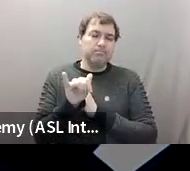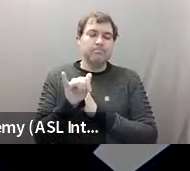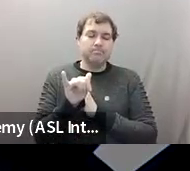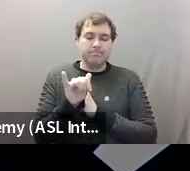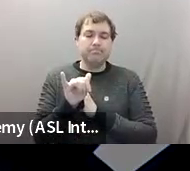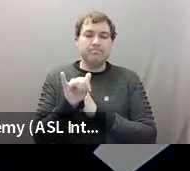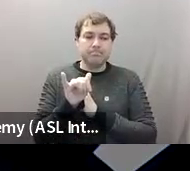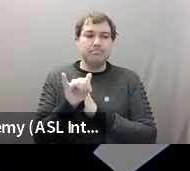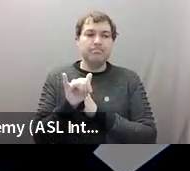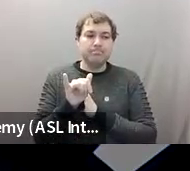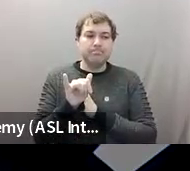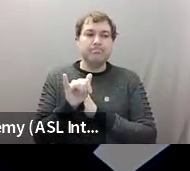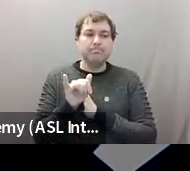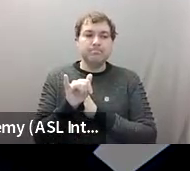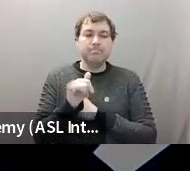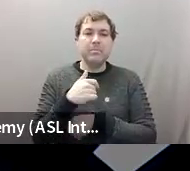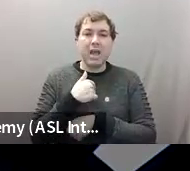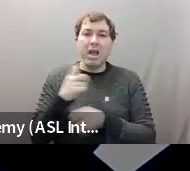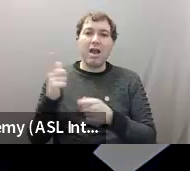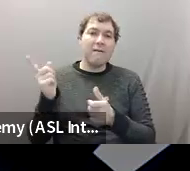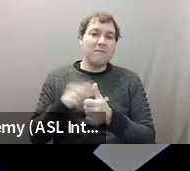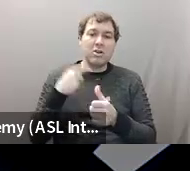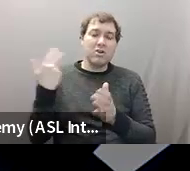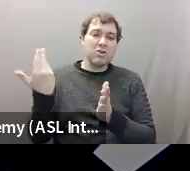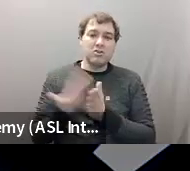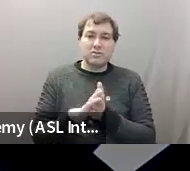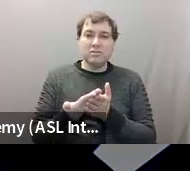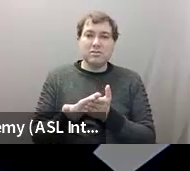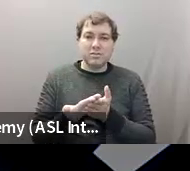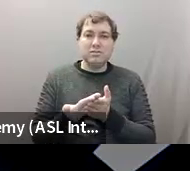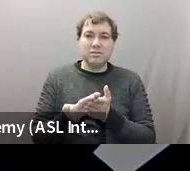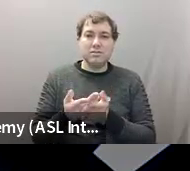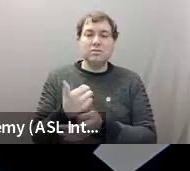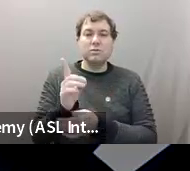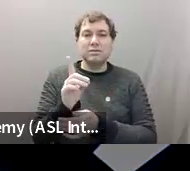james turner: because when I when I first got here to james turner: disability wane and